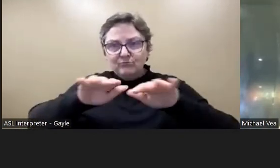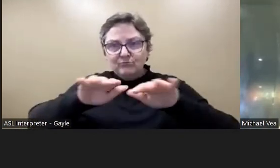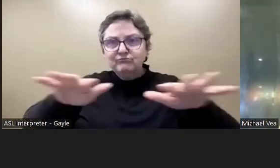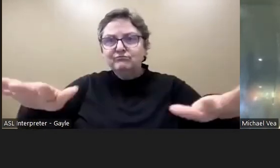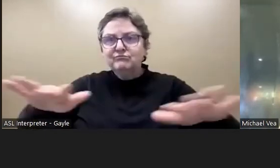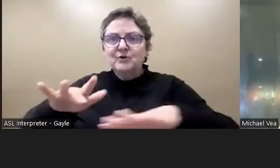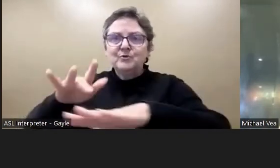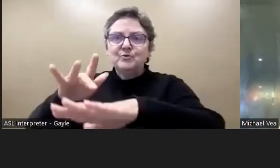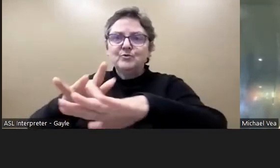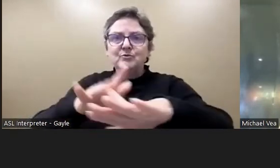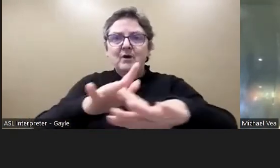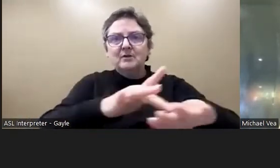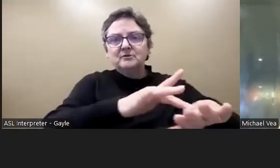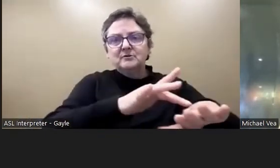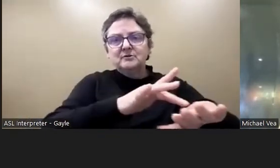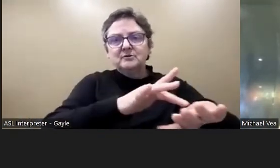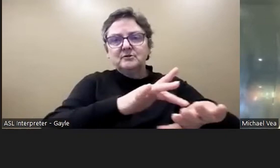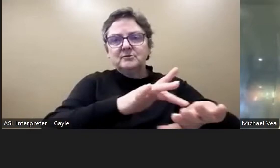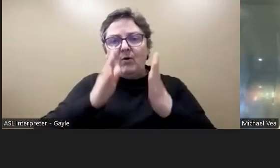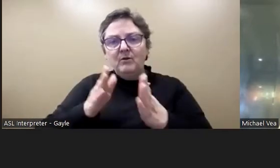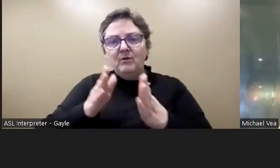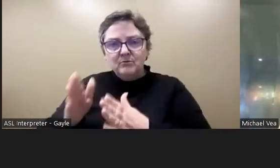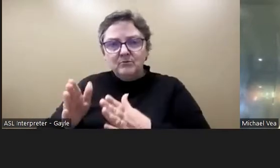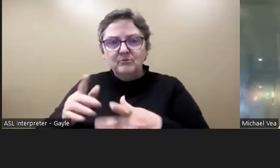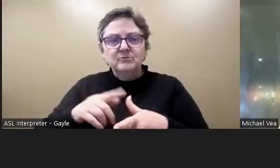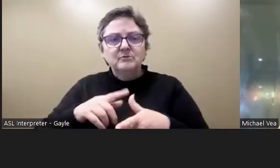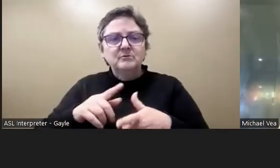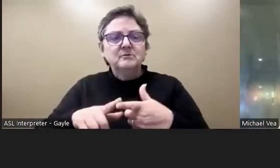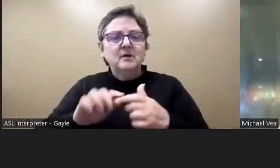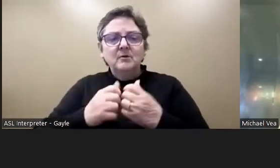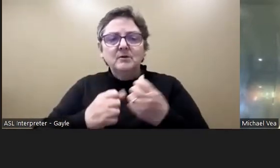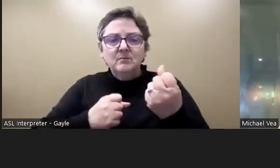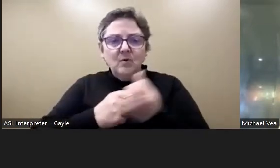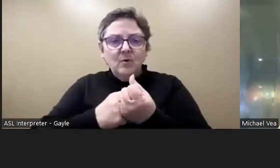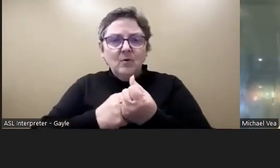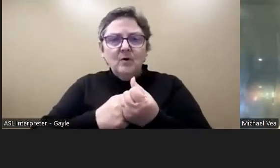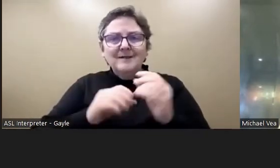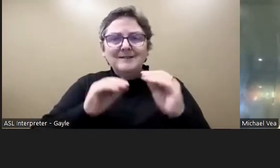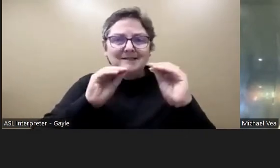The logistical support for teaching learning and modalities of content development.